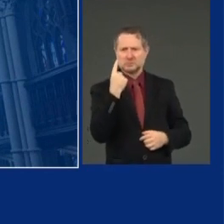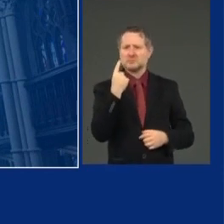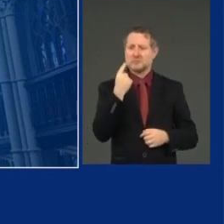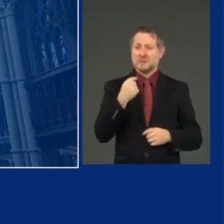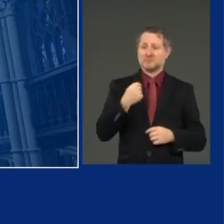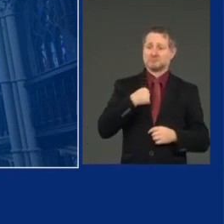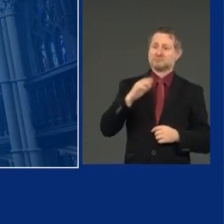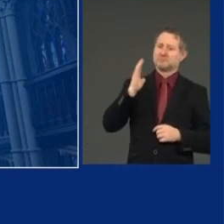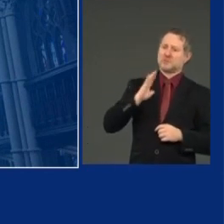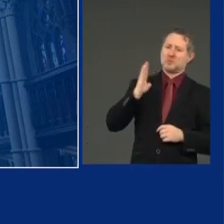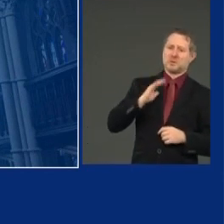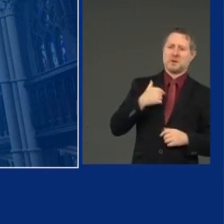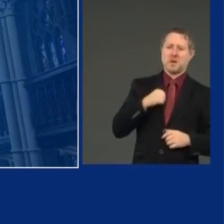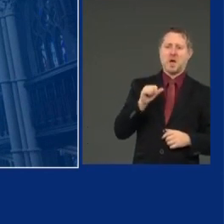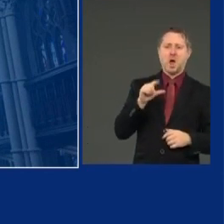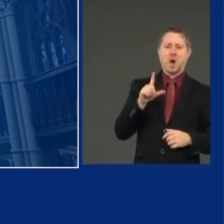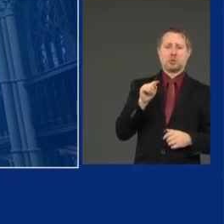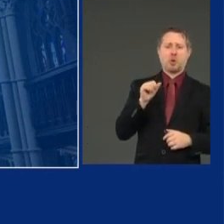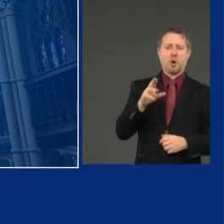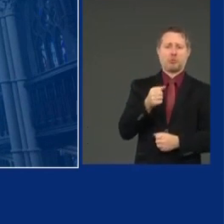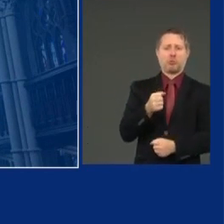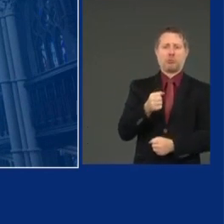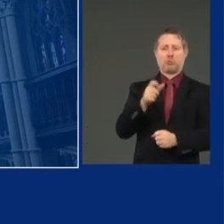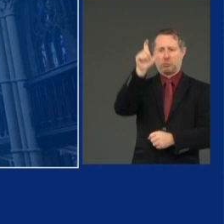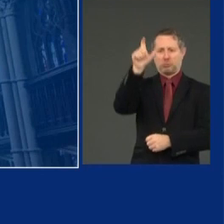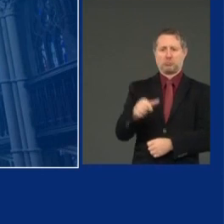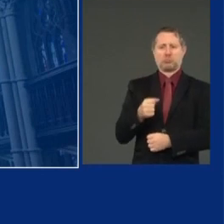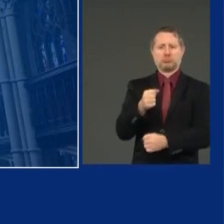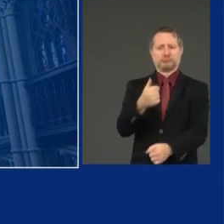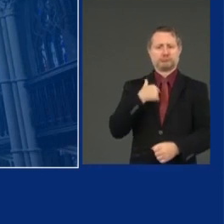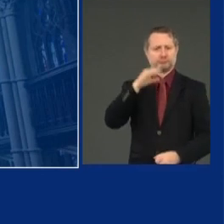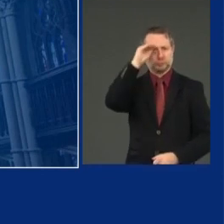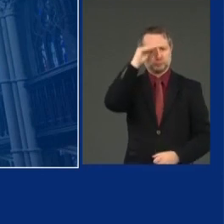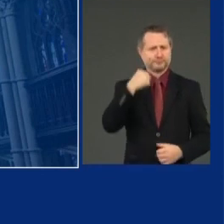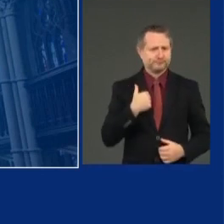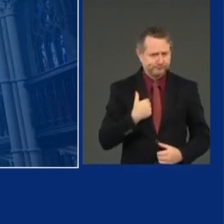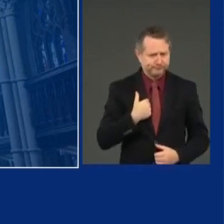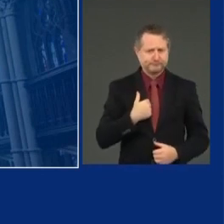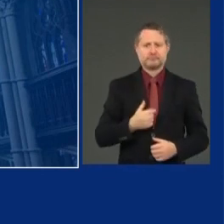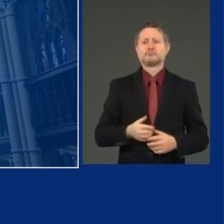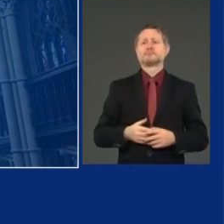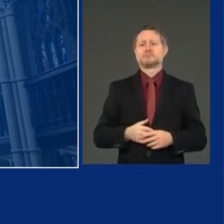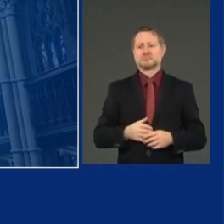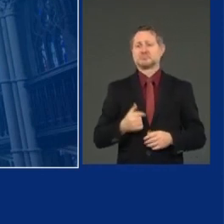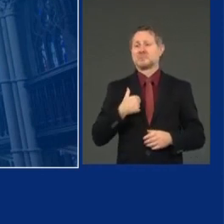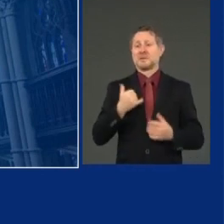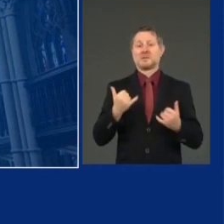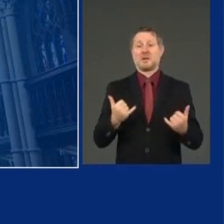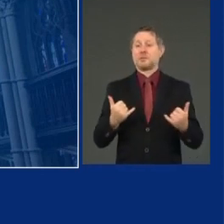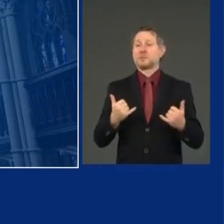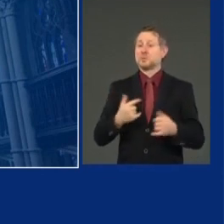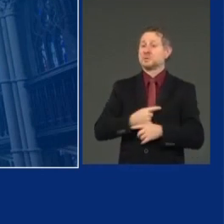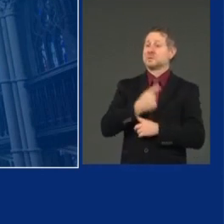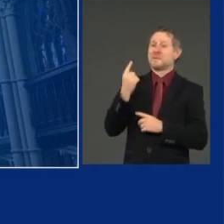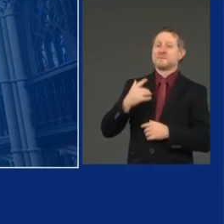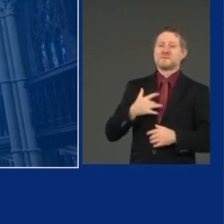BACK TO RELIGIOUS CEREMONIES AS